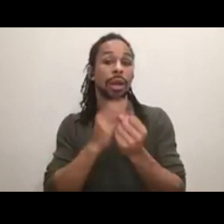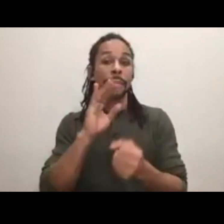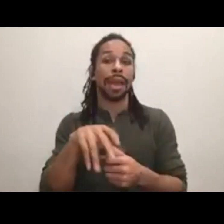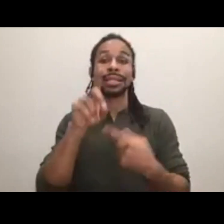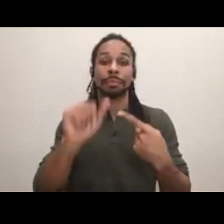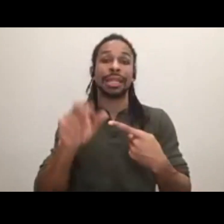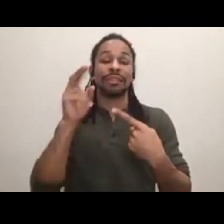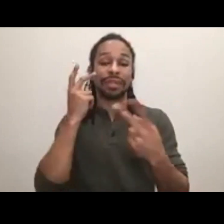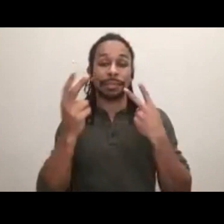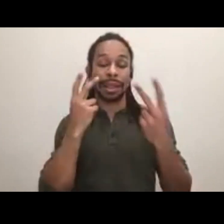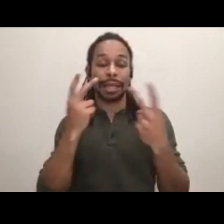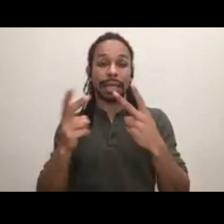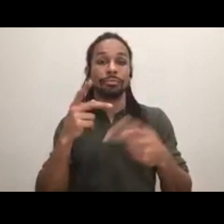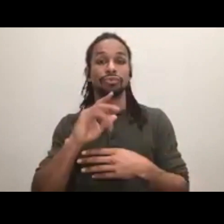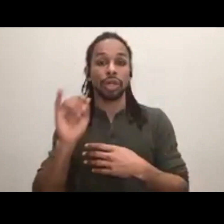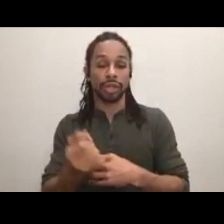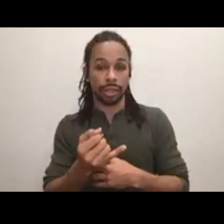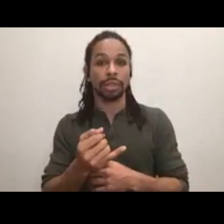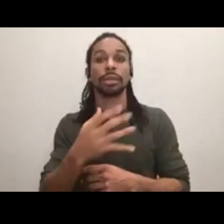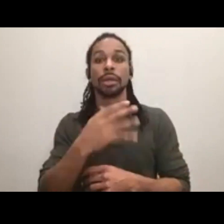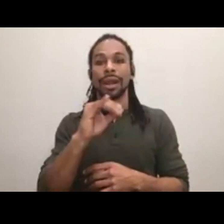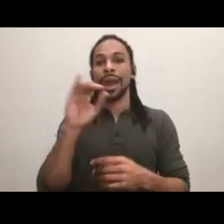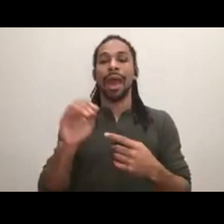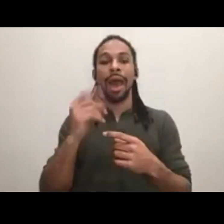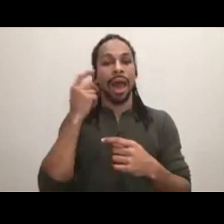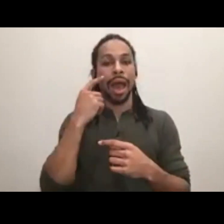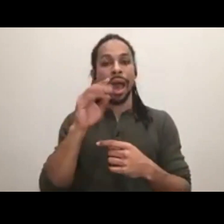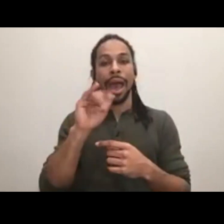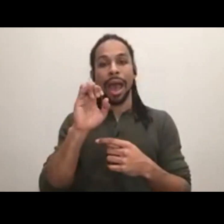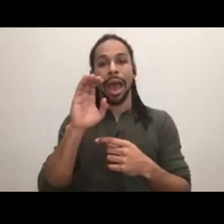during Shannon's 2019 residency with us. Their ongoing